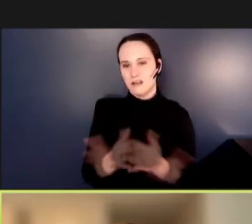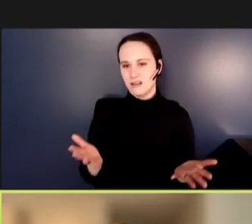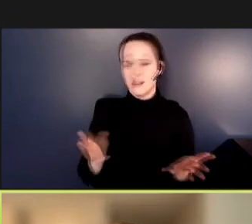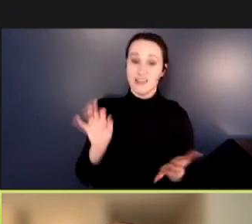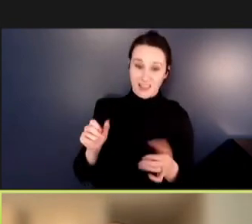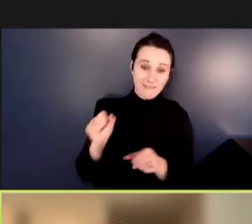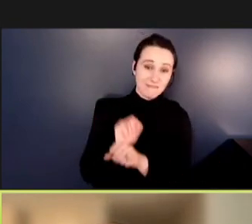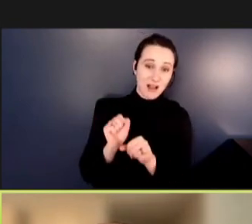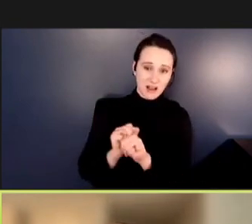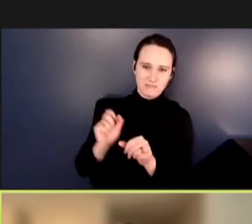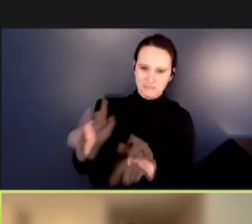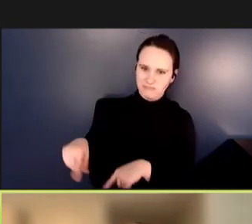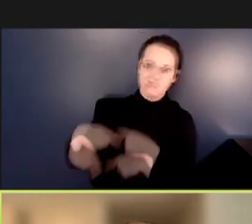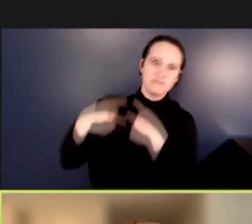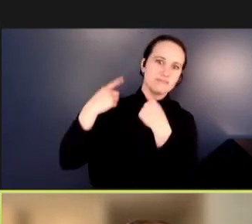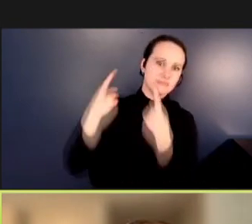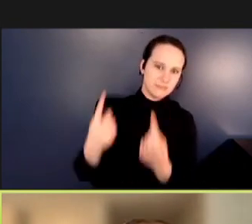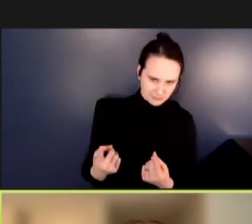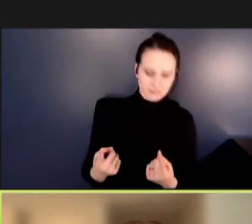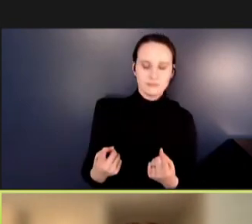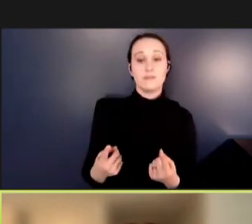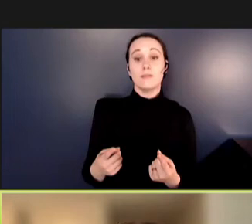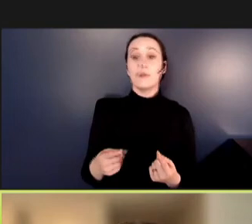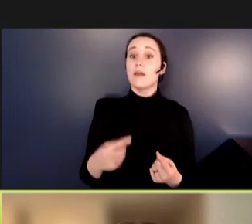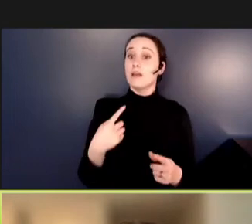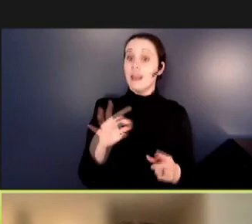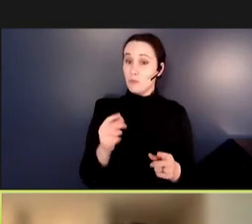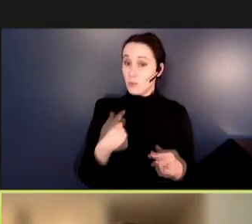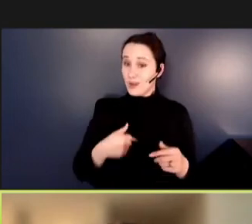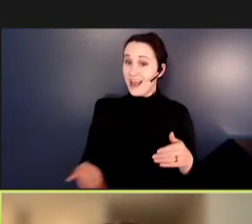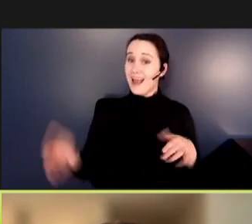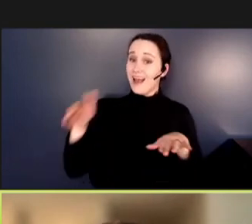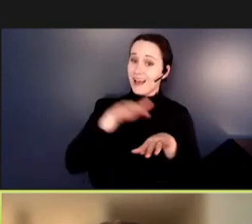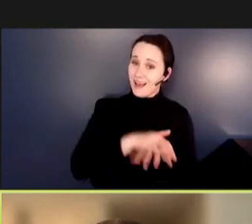and so another mandatory spending program, there's not a ton of appetite for that as